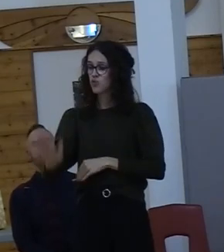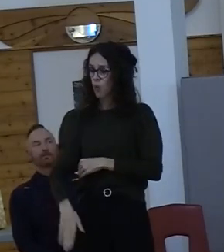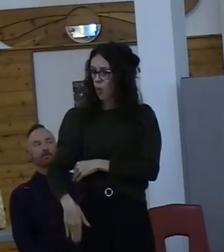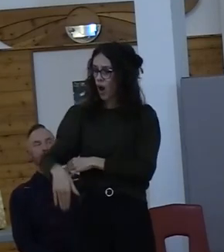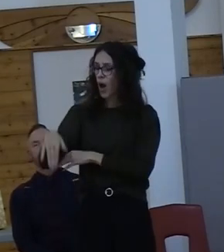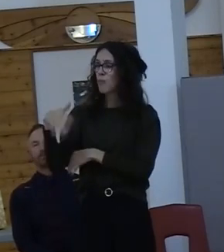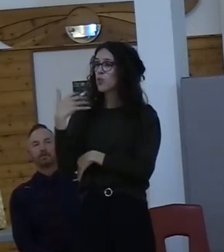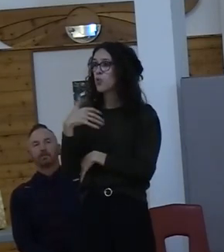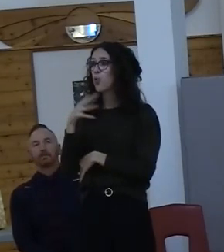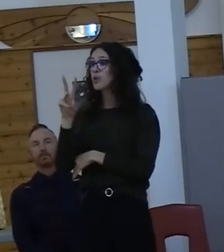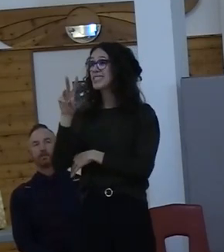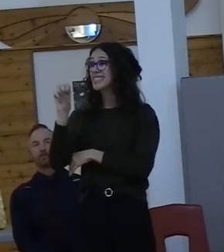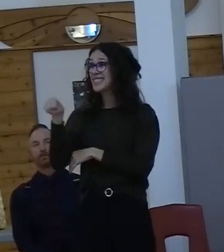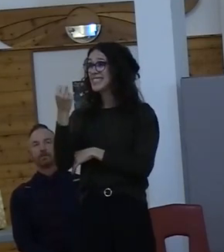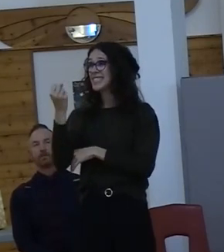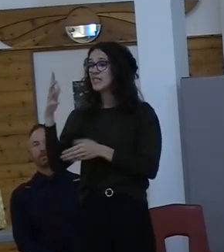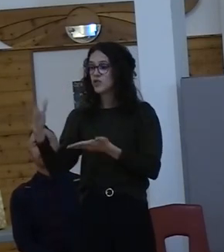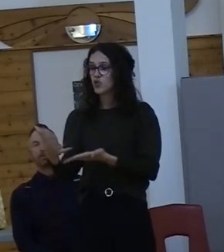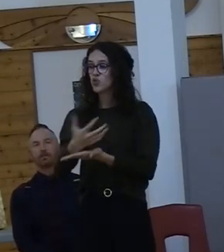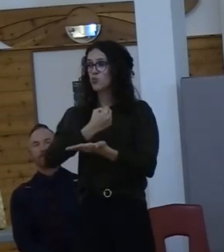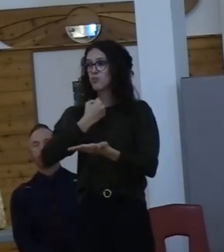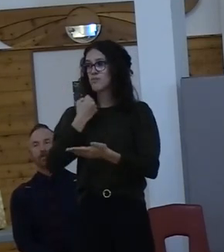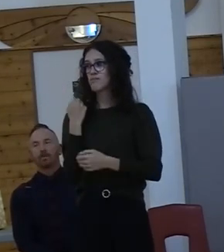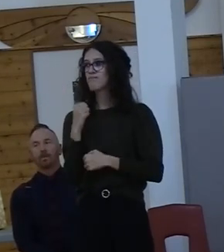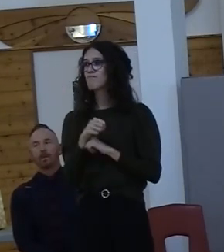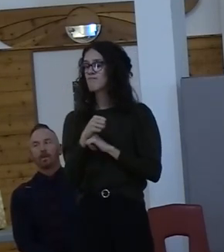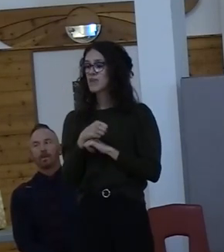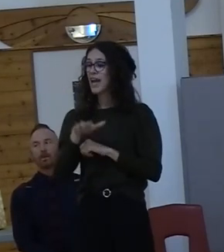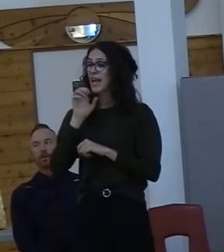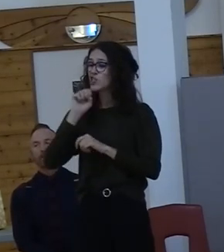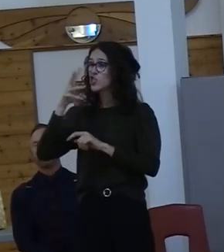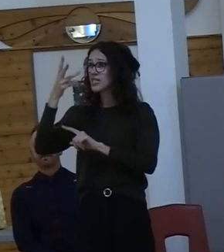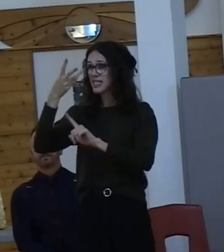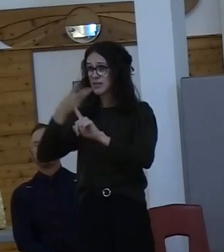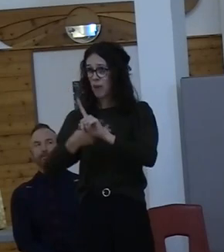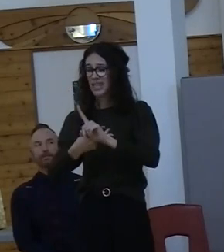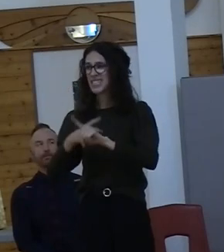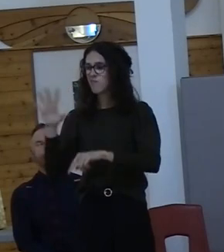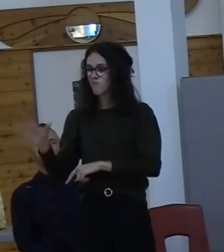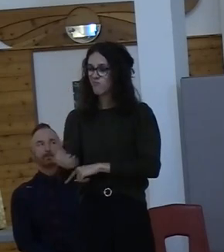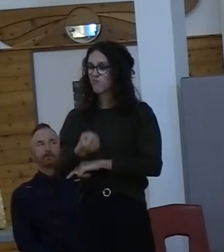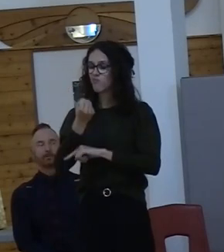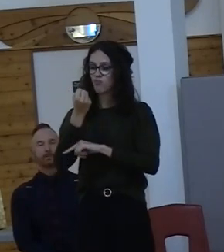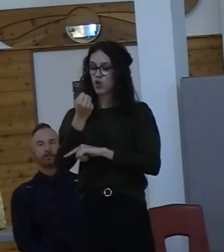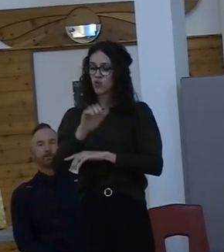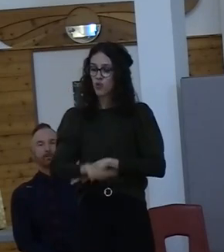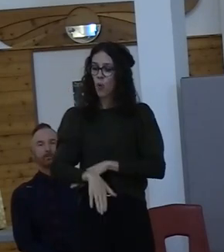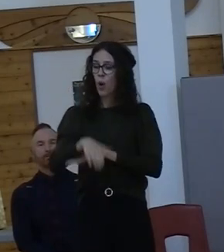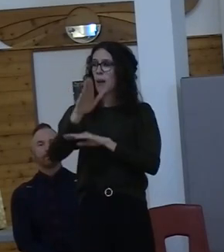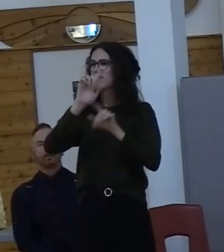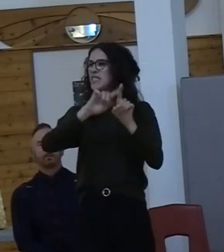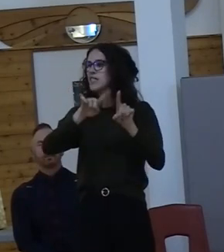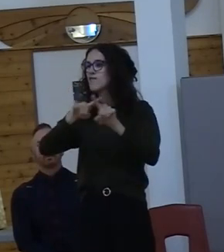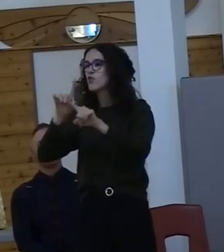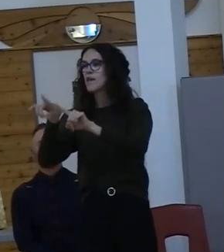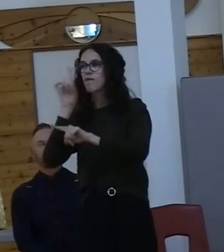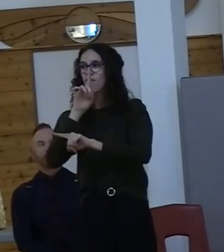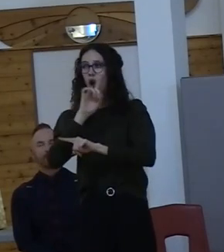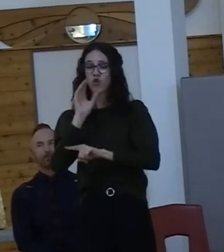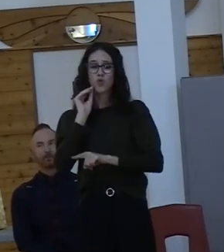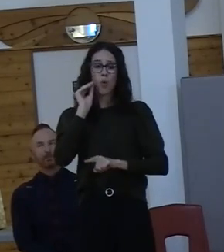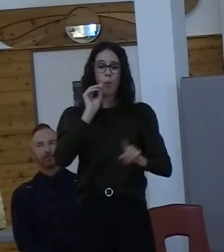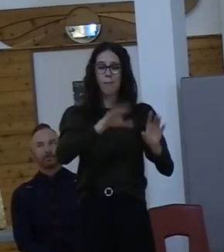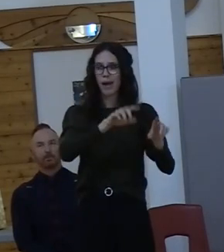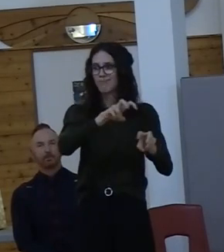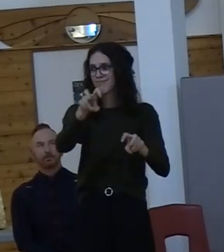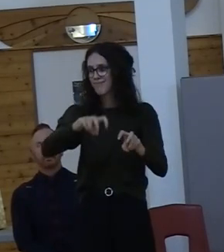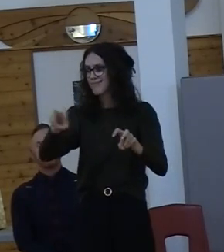Taken at six months of age, she grew up in various foster homes and one group home. From 1958 to 1963,